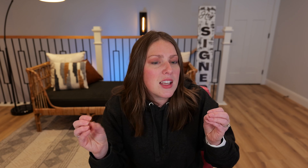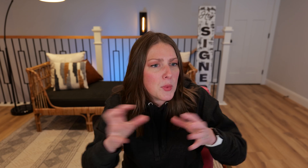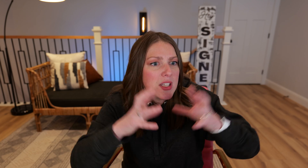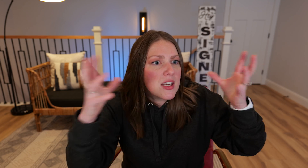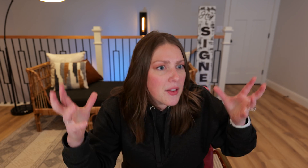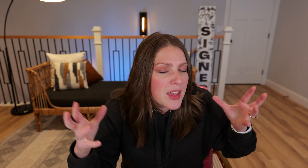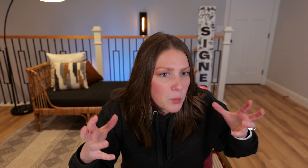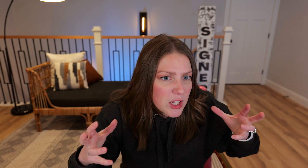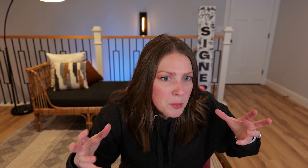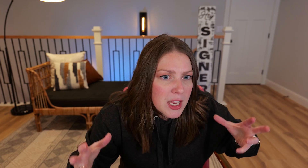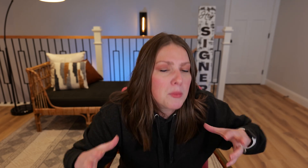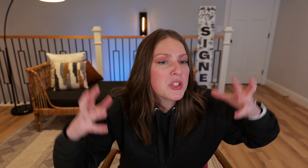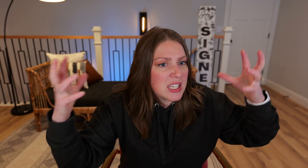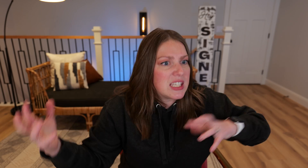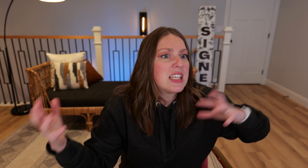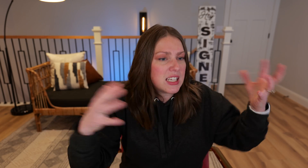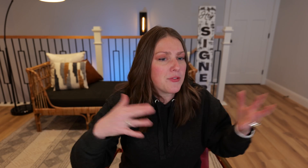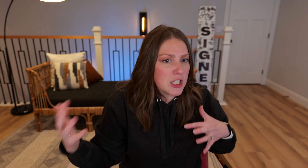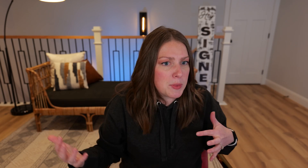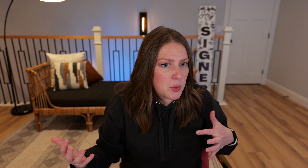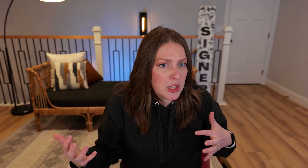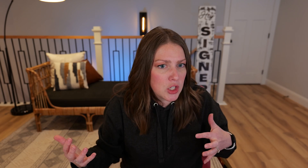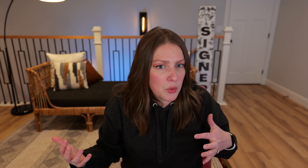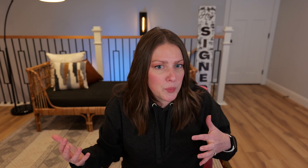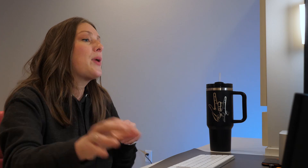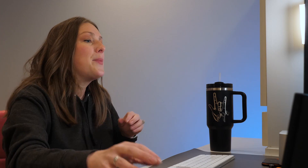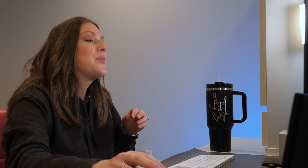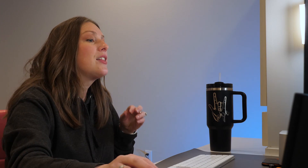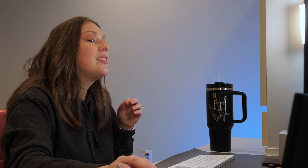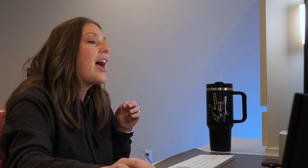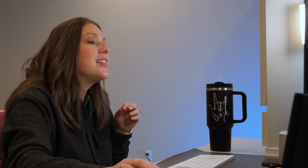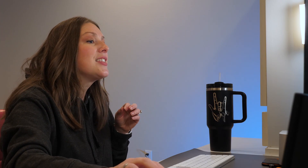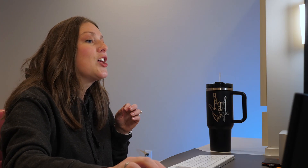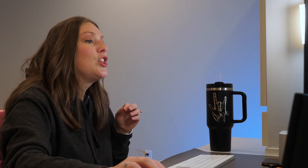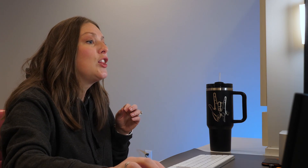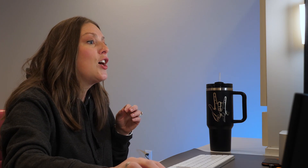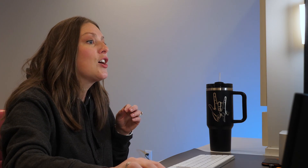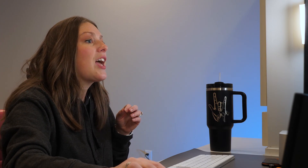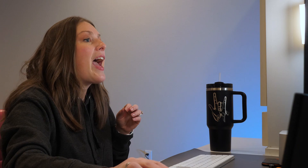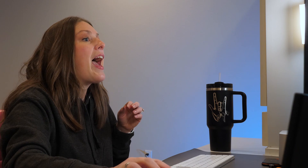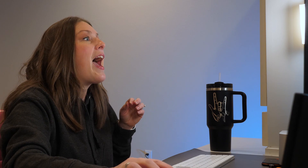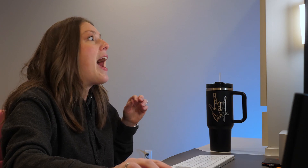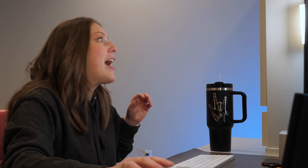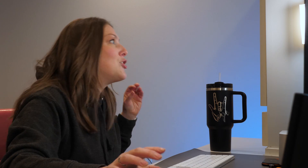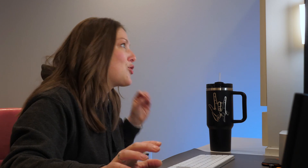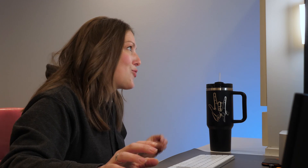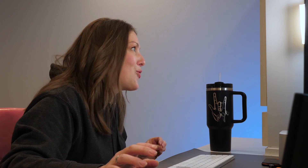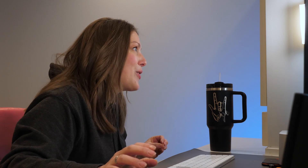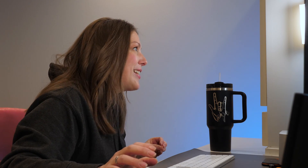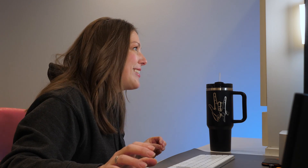it was enough that we could be able to see the difference between the two. Okay. Now, let look at Troy’s.